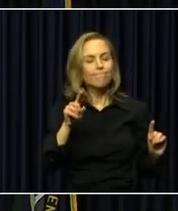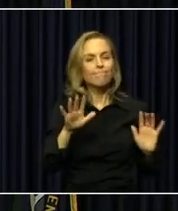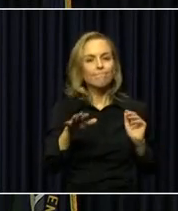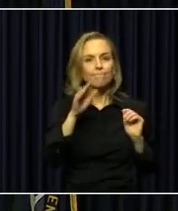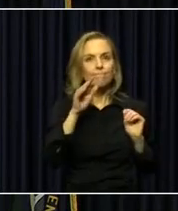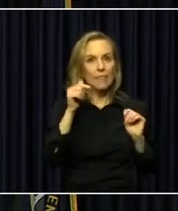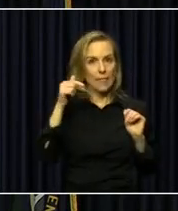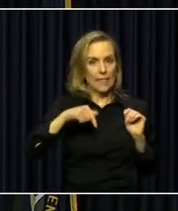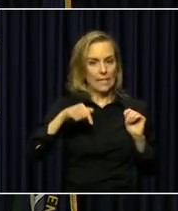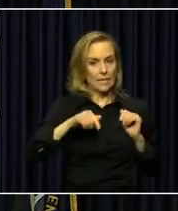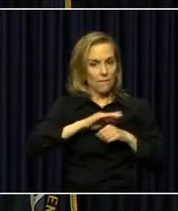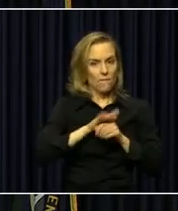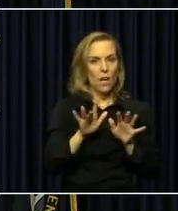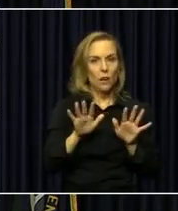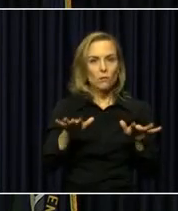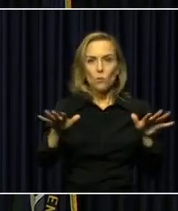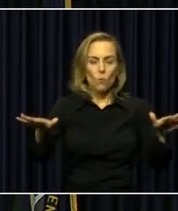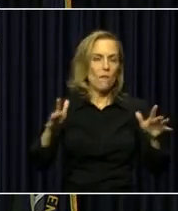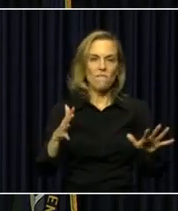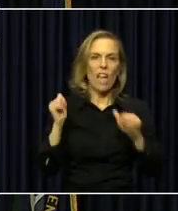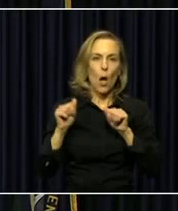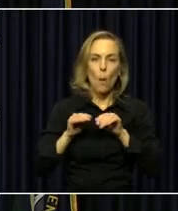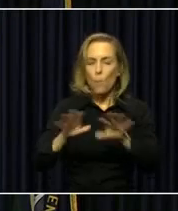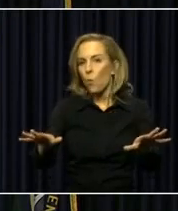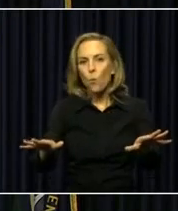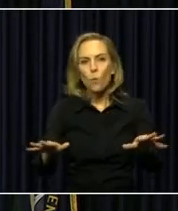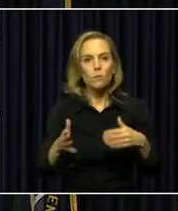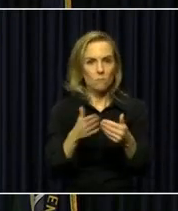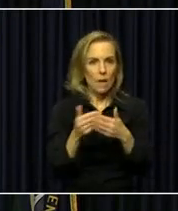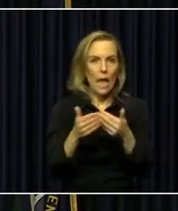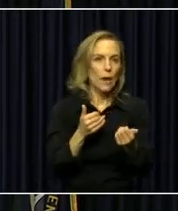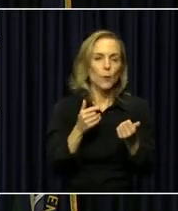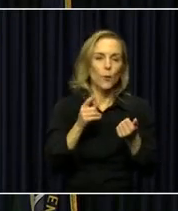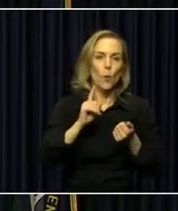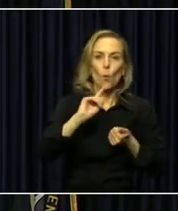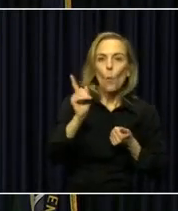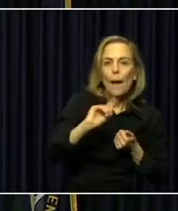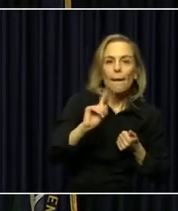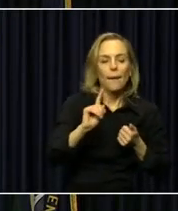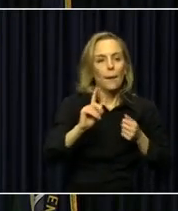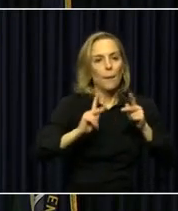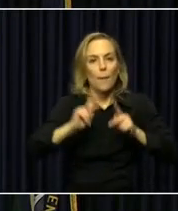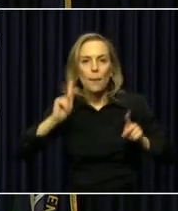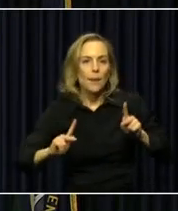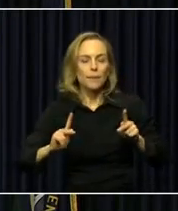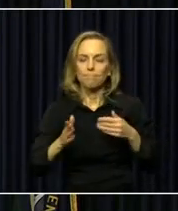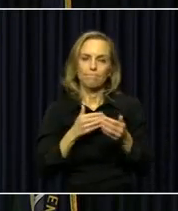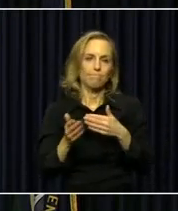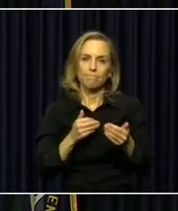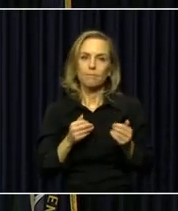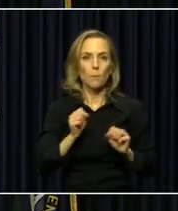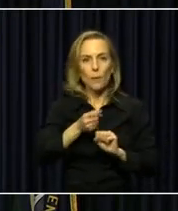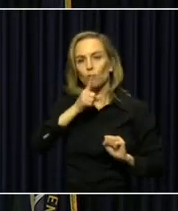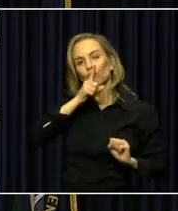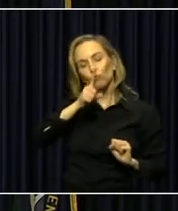MADISONVILLE, PADUCAH, SUMMERSET AND PIKEVILLE WILL HAVE